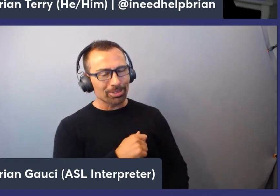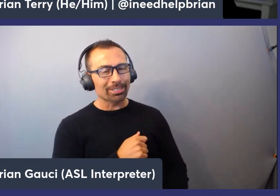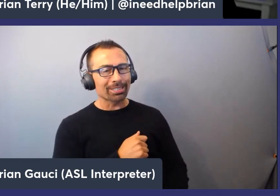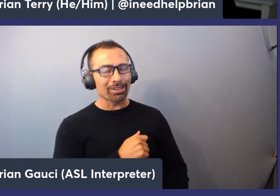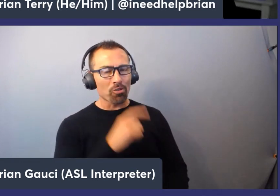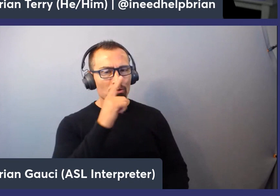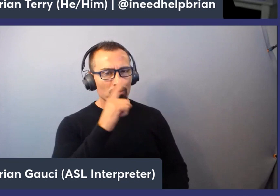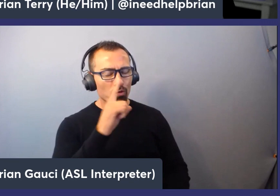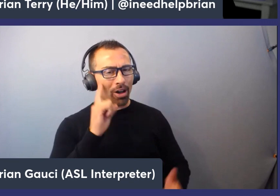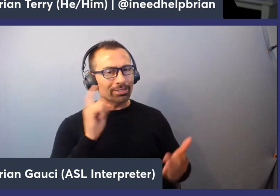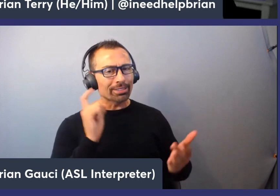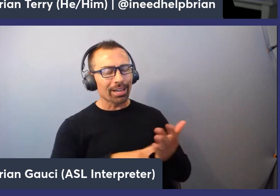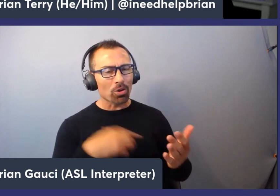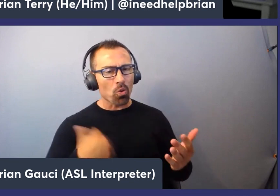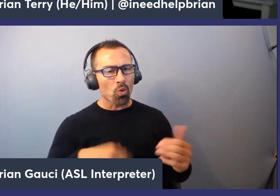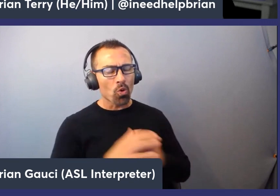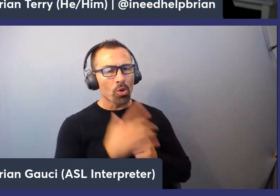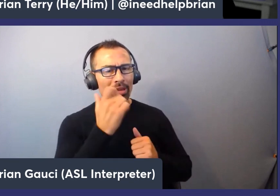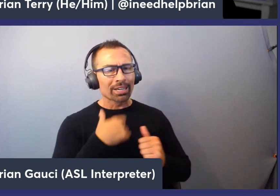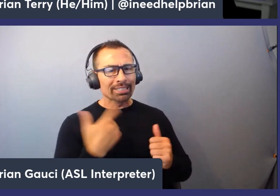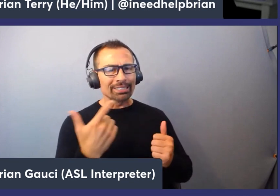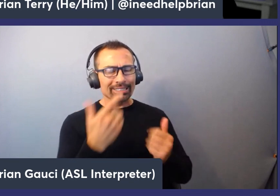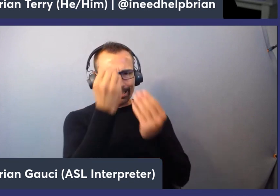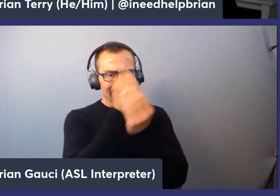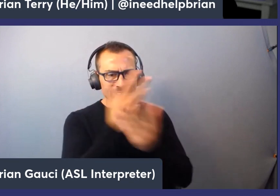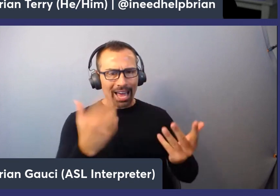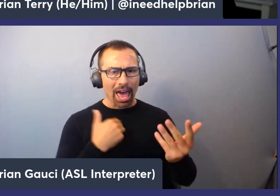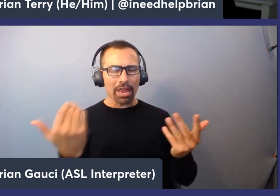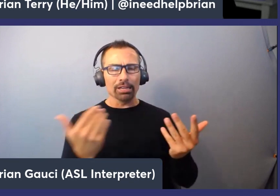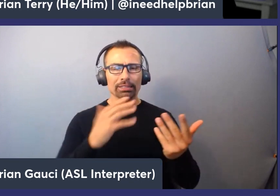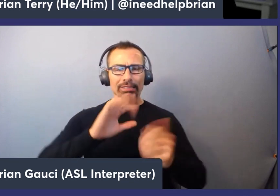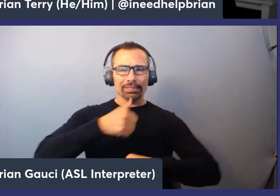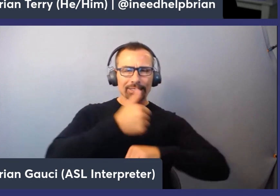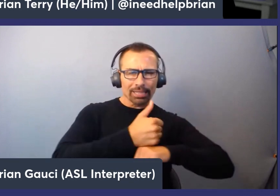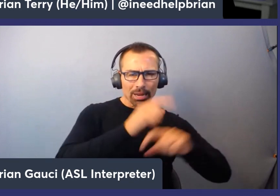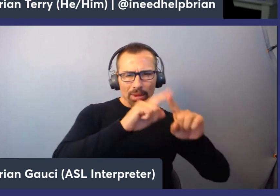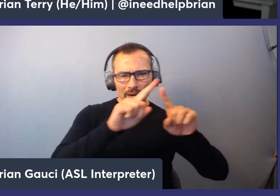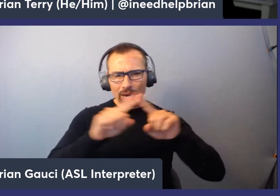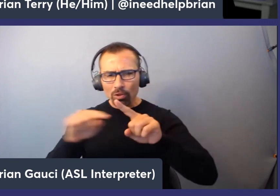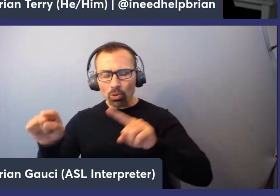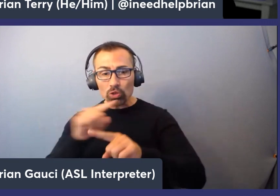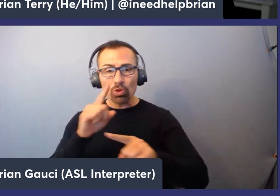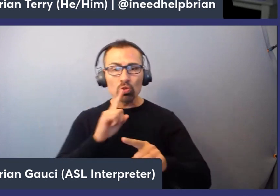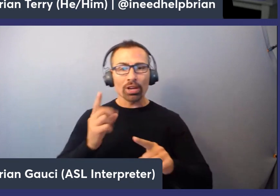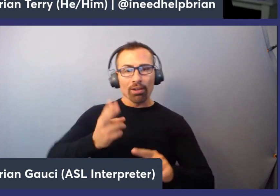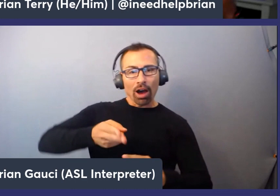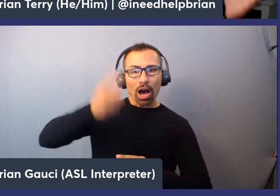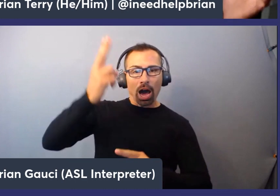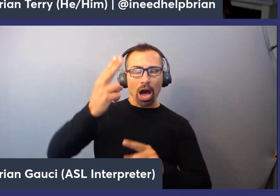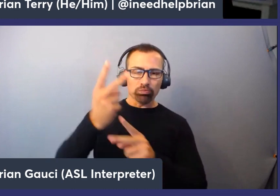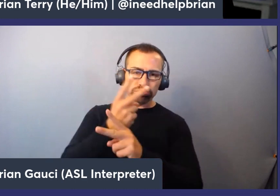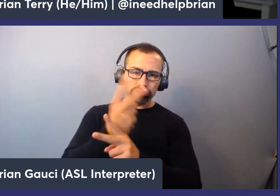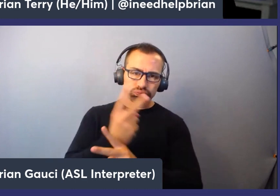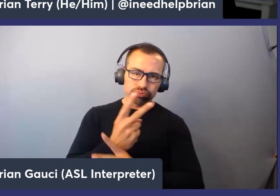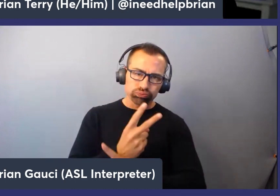that you don't have to have this high compute capacity to detect things like that. If you combined a compute with a rational database